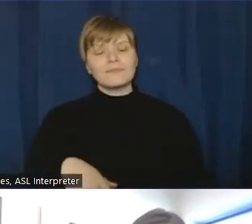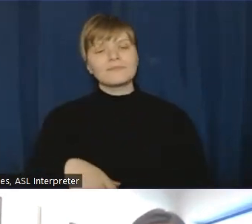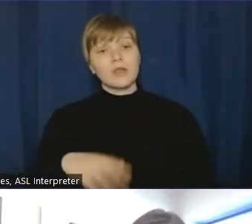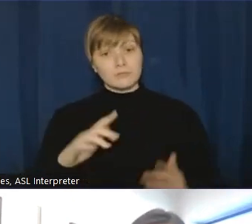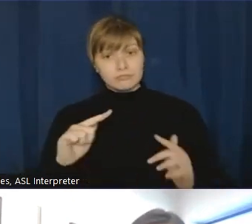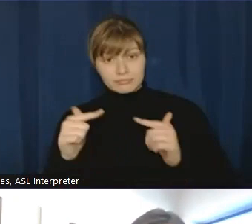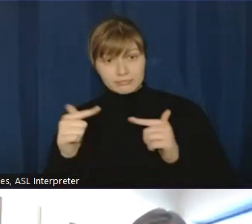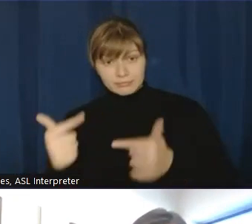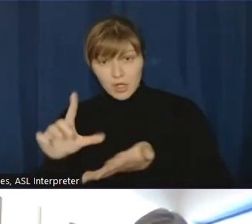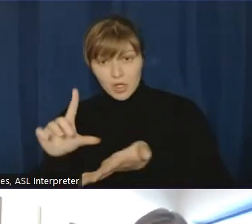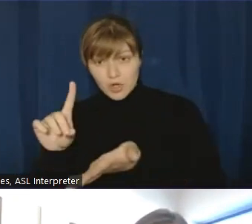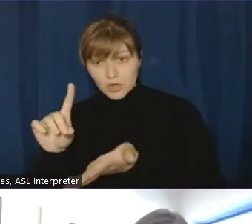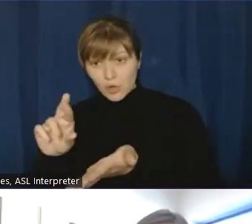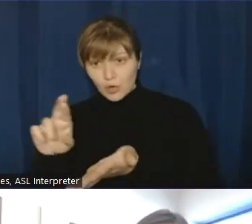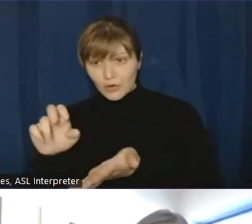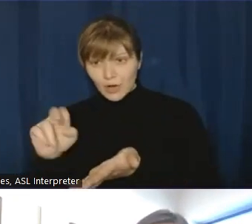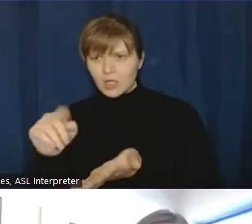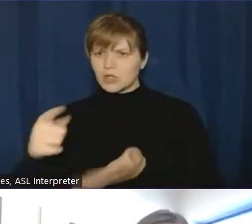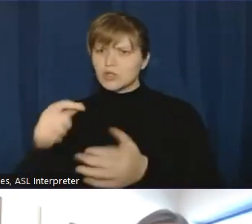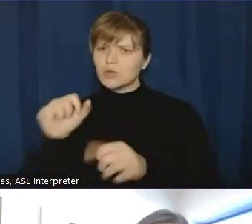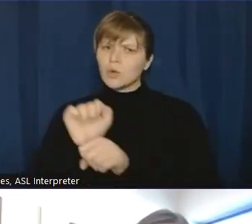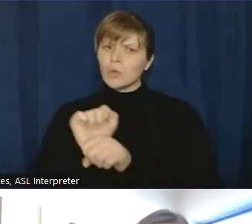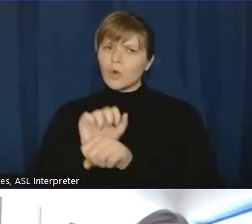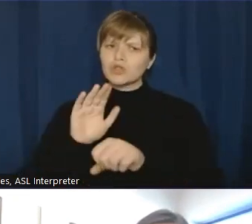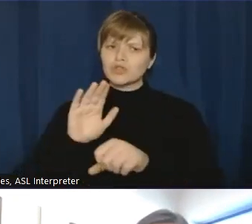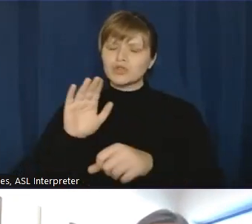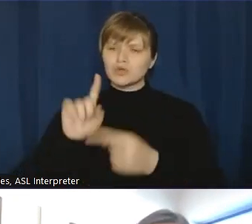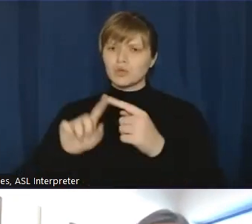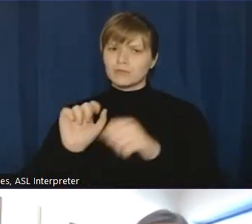overcome barriers with your partners? How did you get them to buy into the plan?